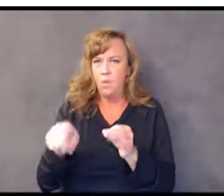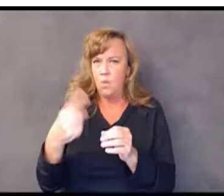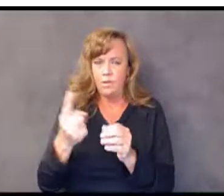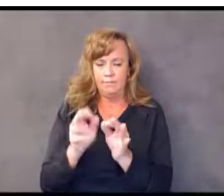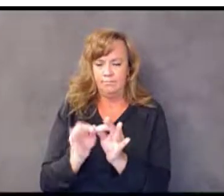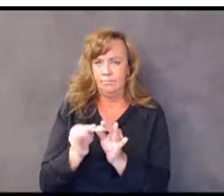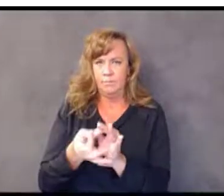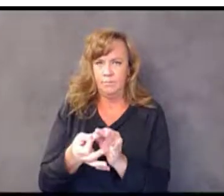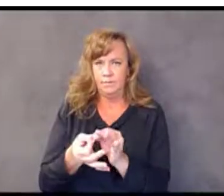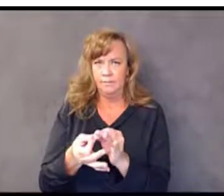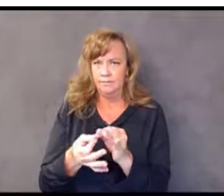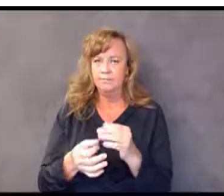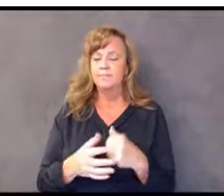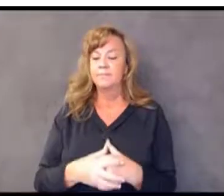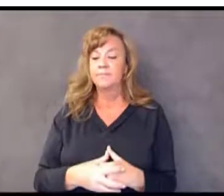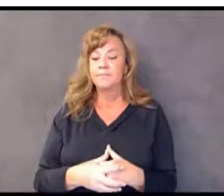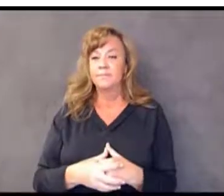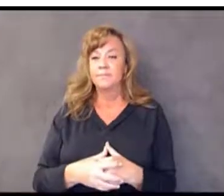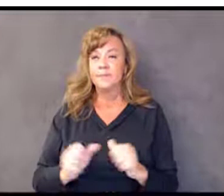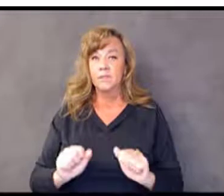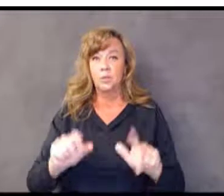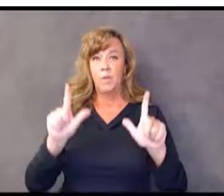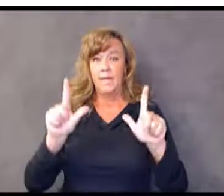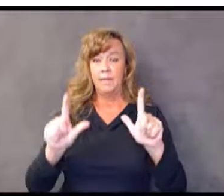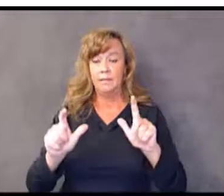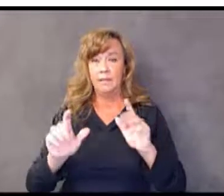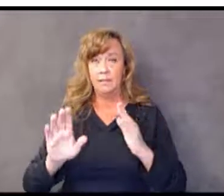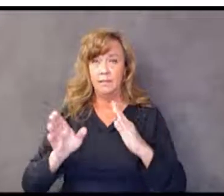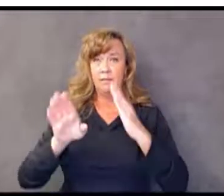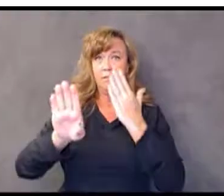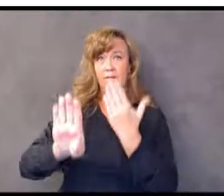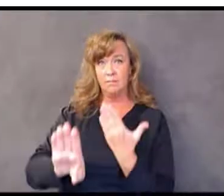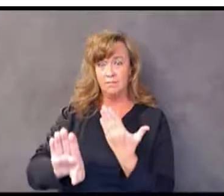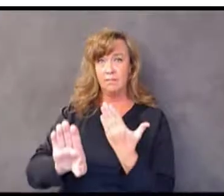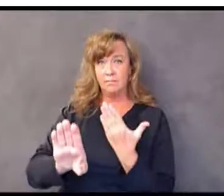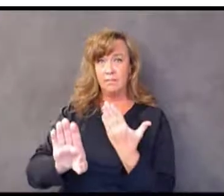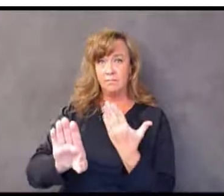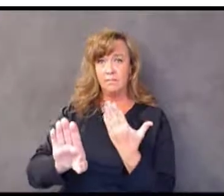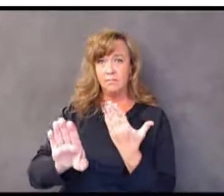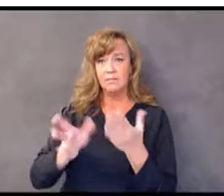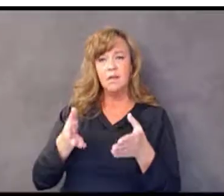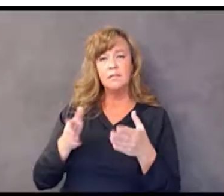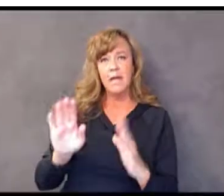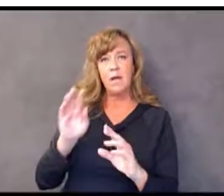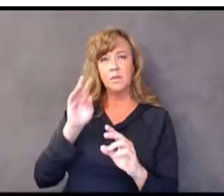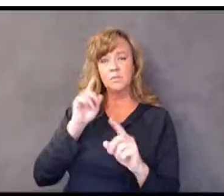Screen Duplication as an accommodation is permissible to allow the proctor or interpreter